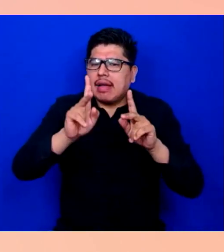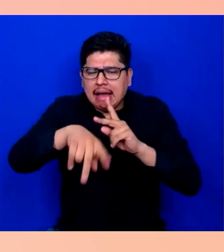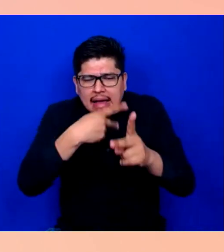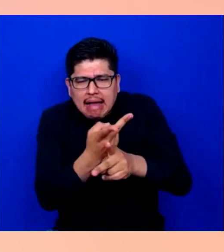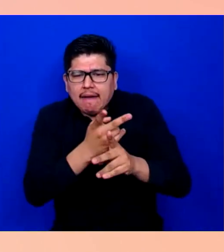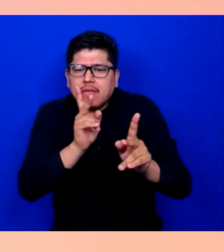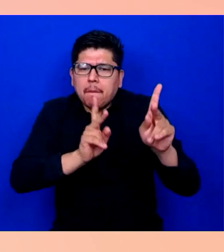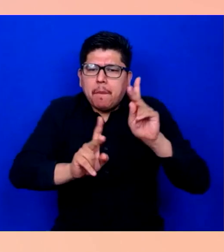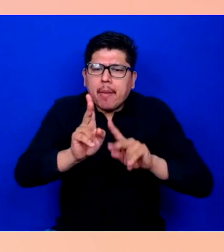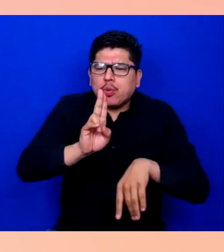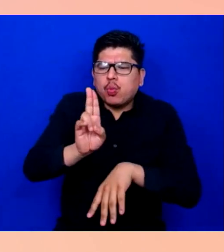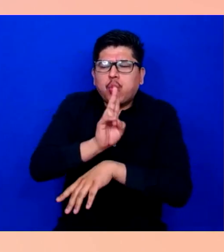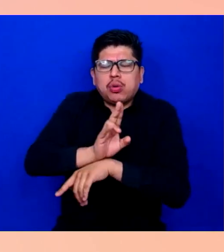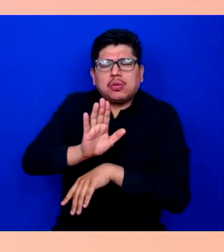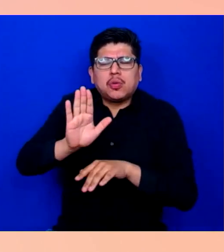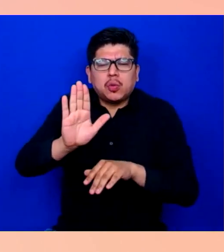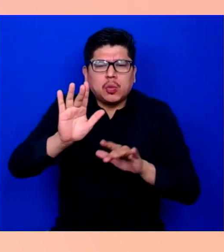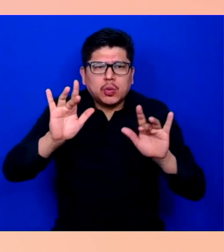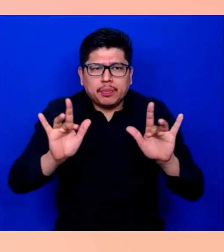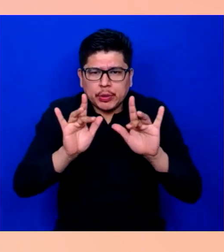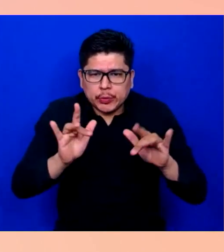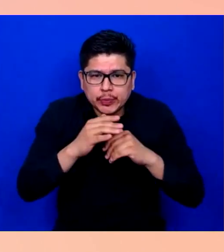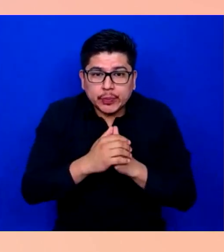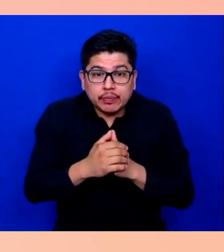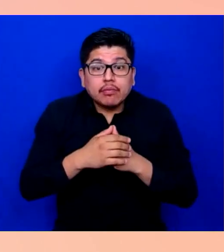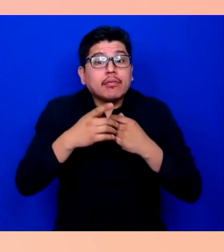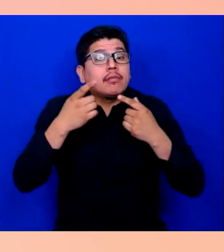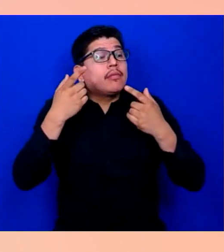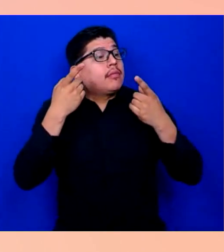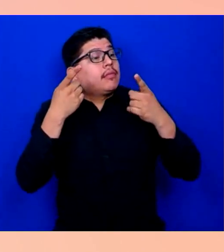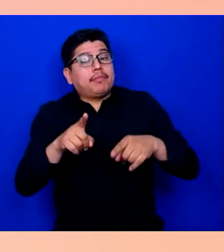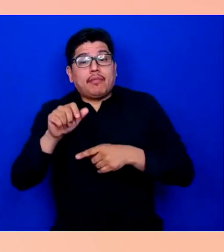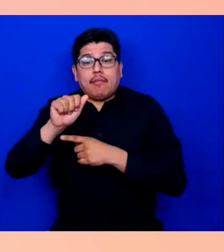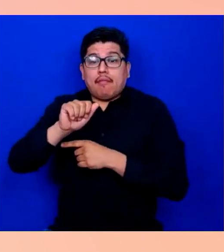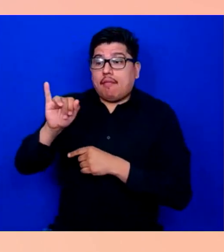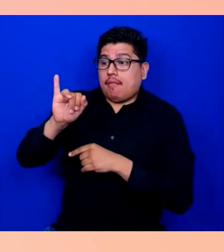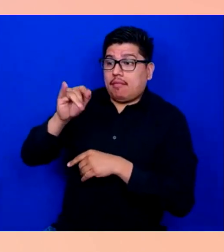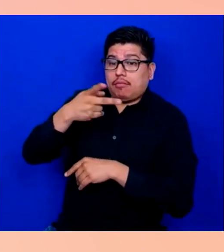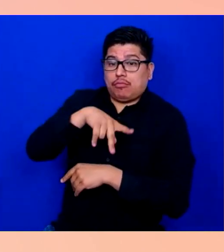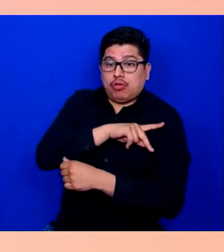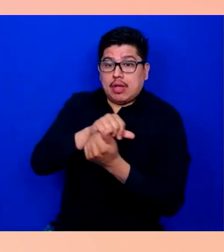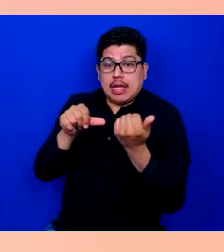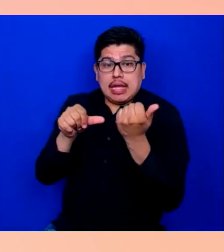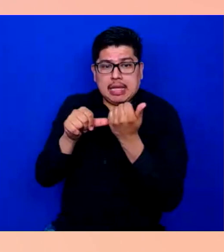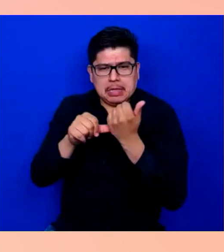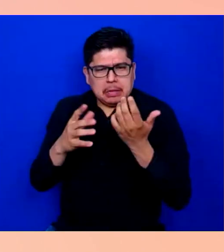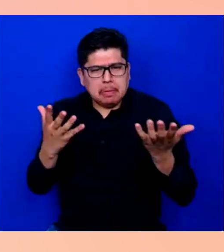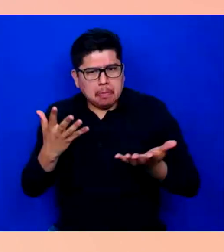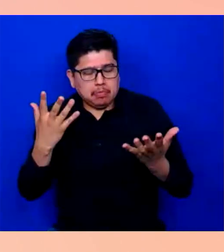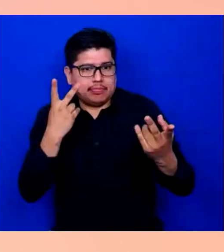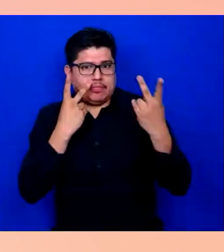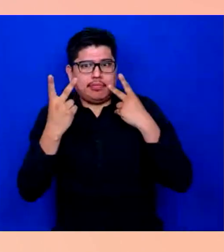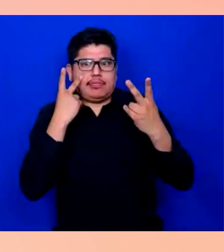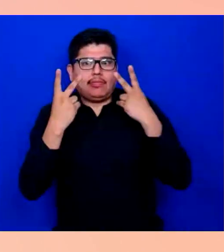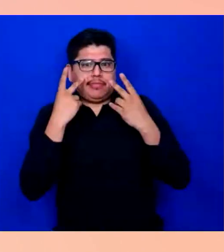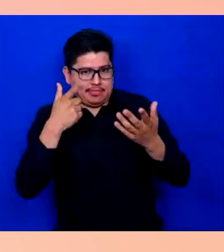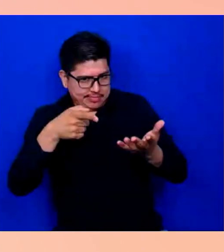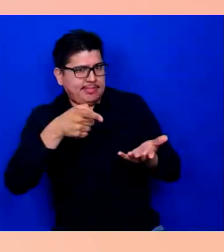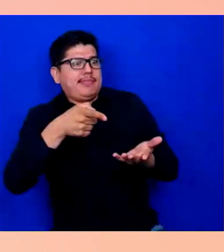While making your own AI personal assistant might seem like overkill to a lot of people, I feel its benefits every day.